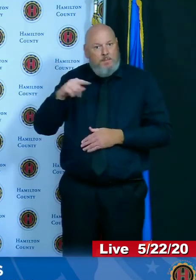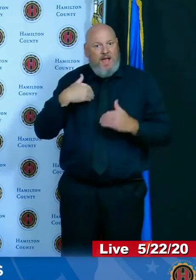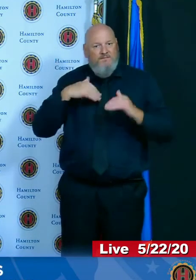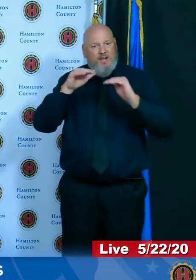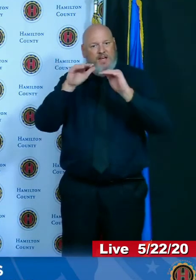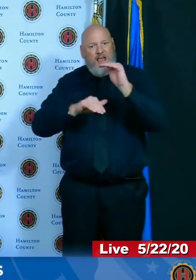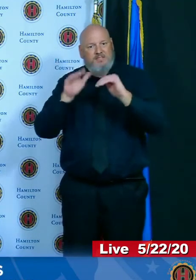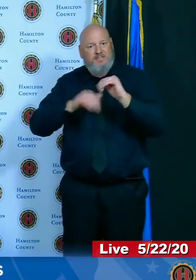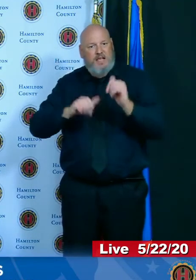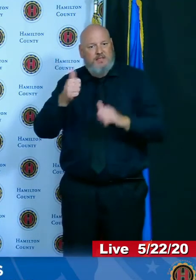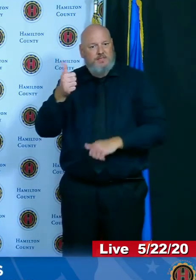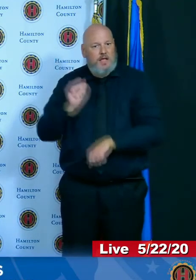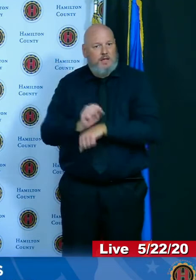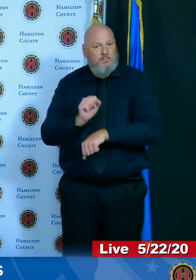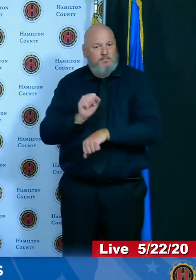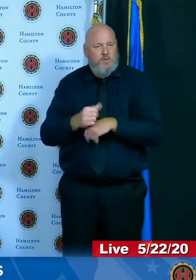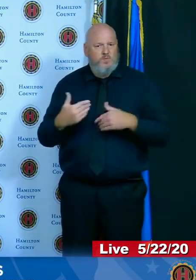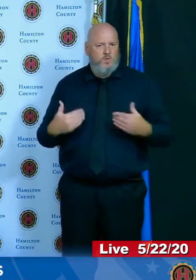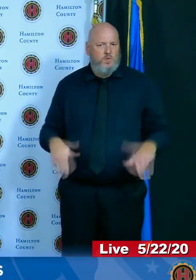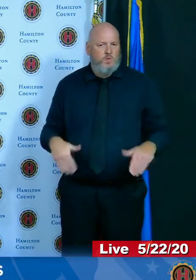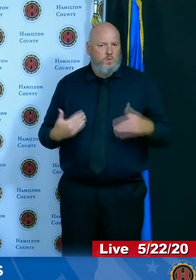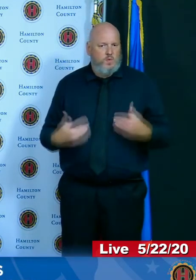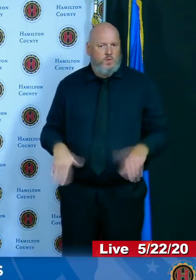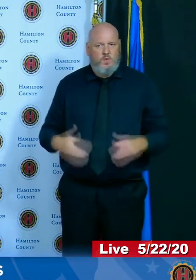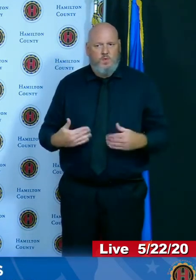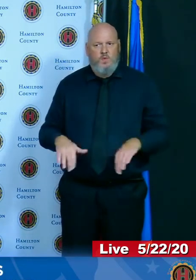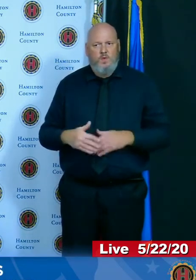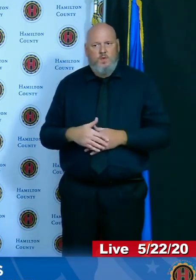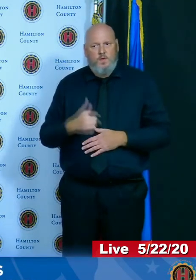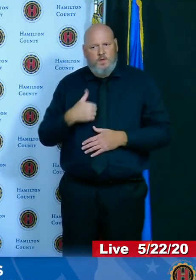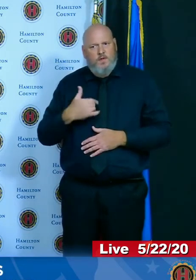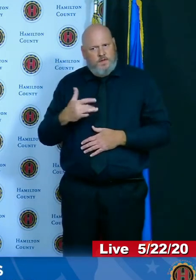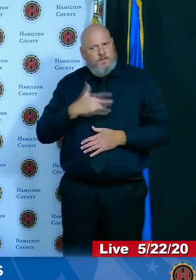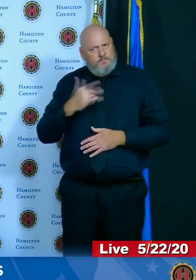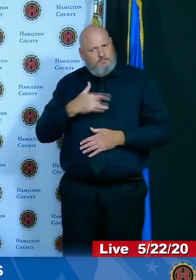for those that are really kind of on the brink